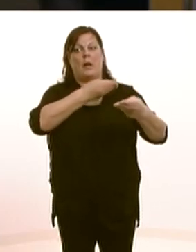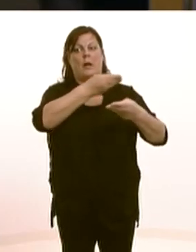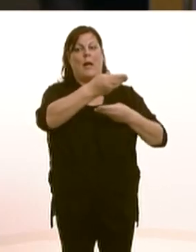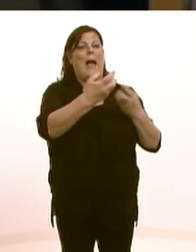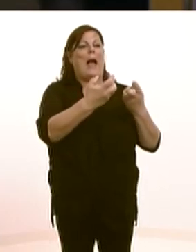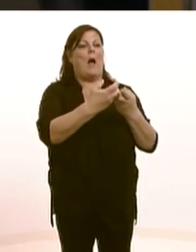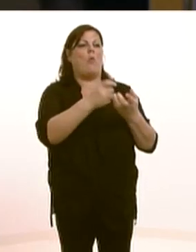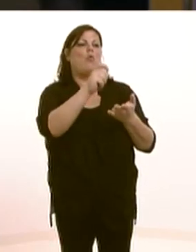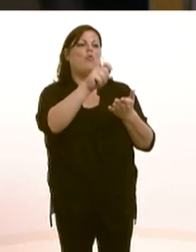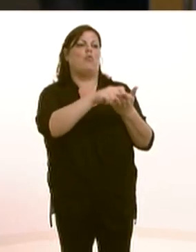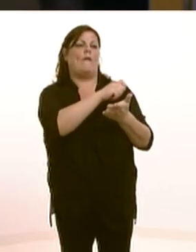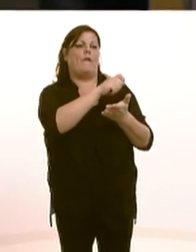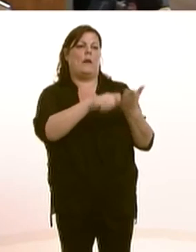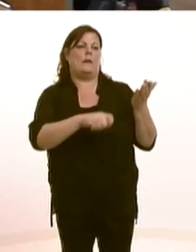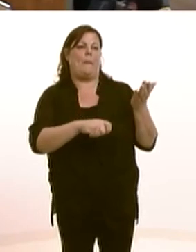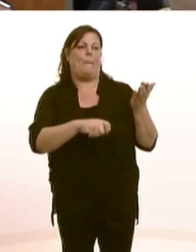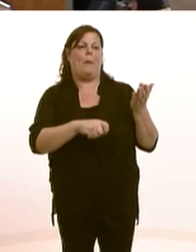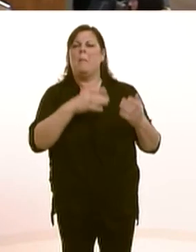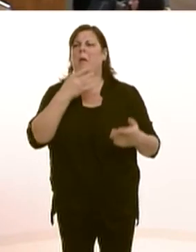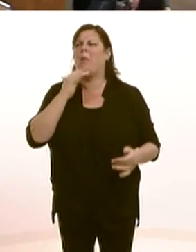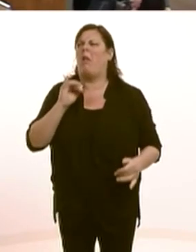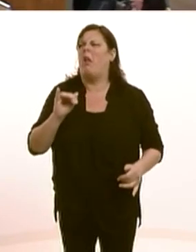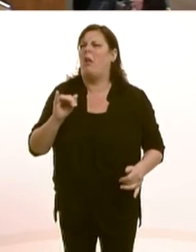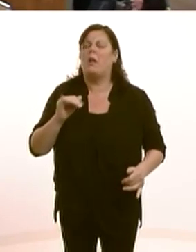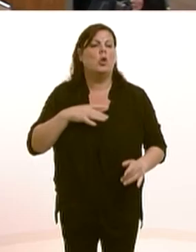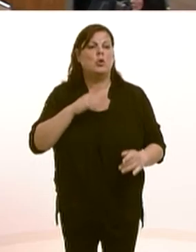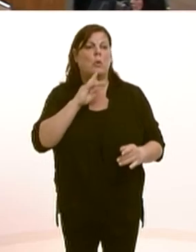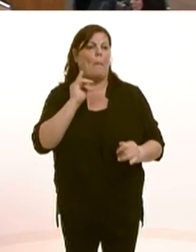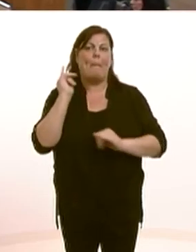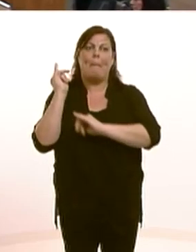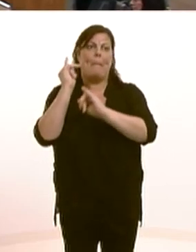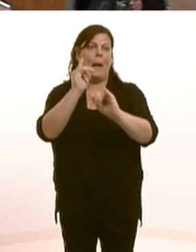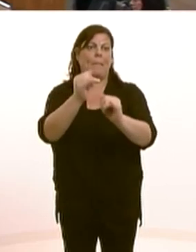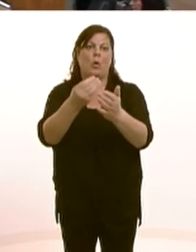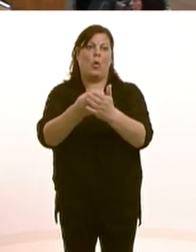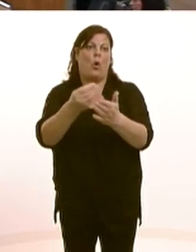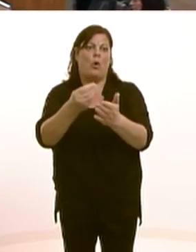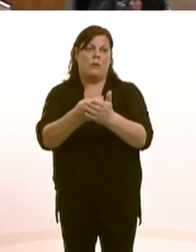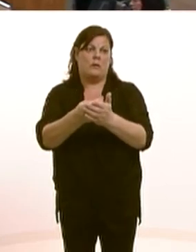Donít go blaming costs and all the rest of it, which I know you normally do.